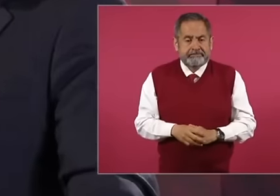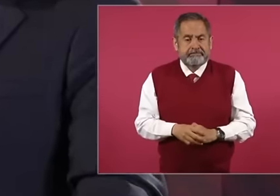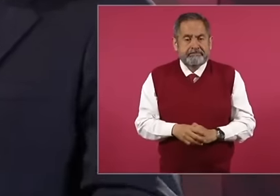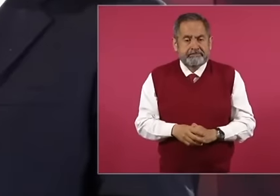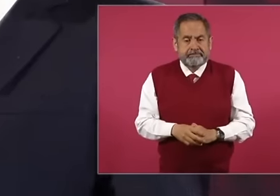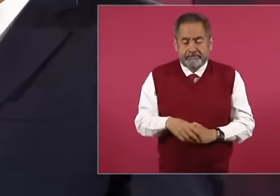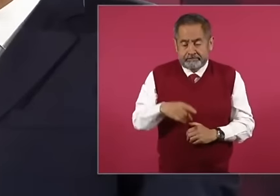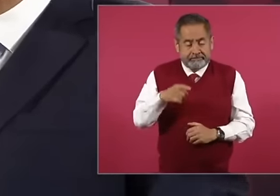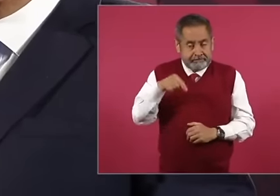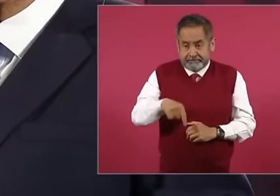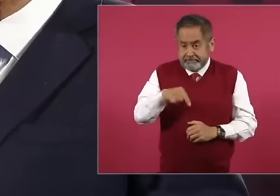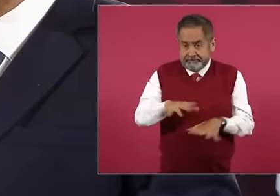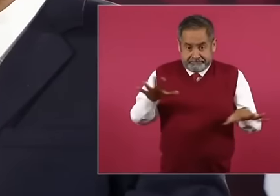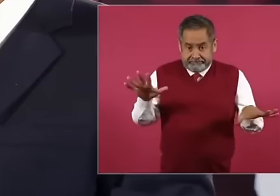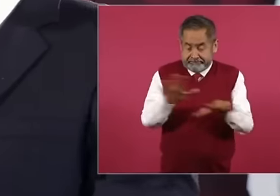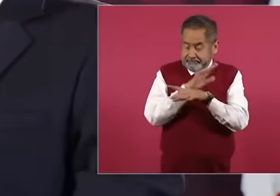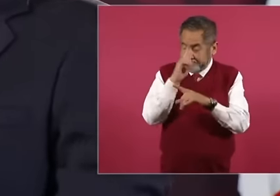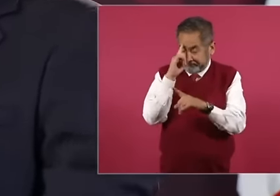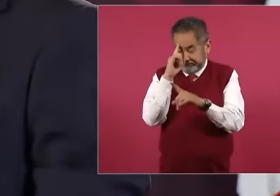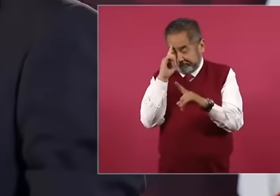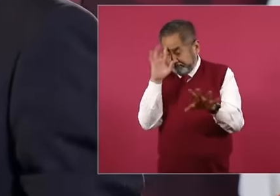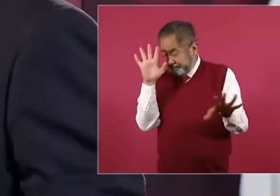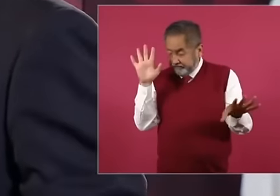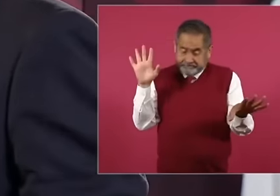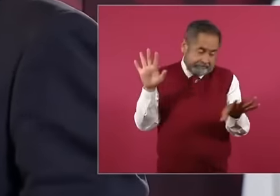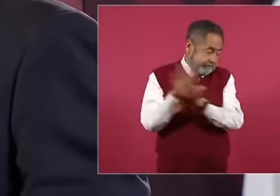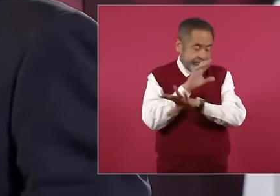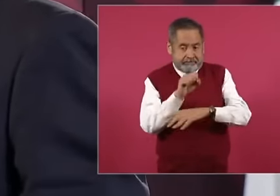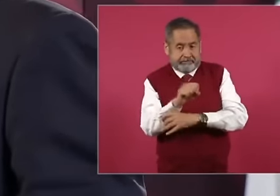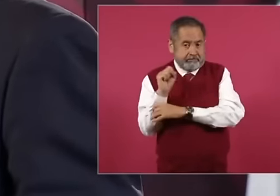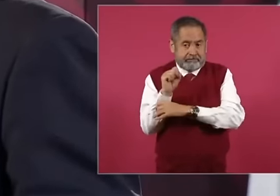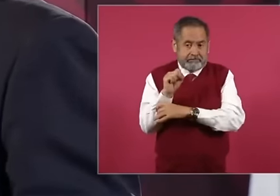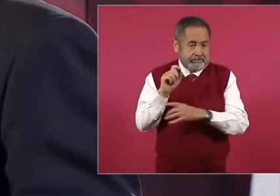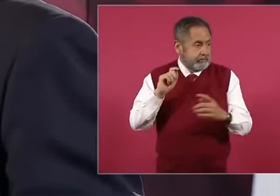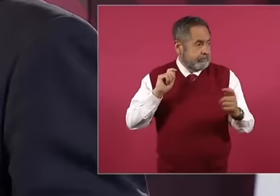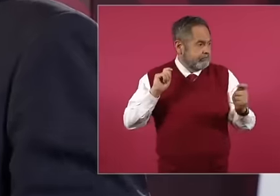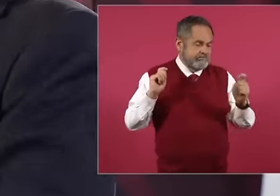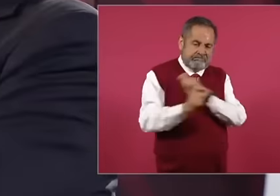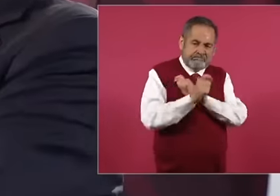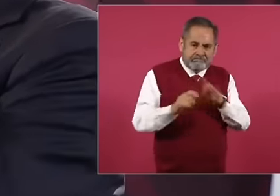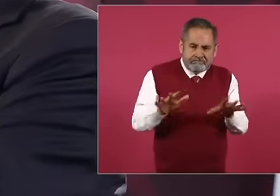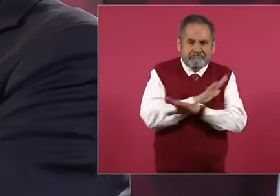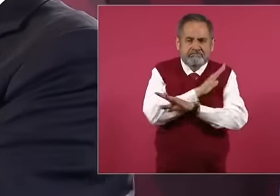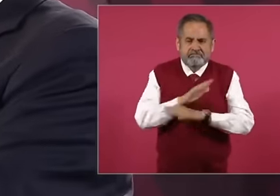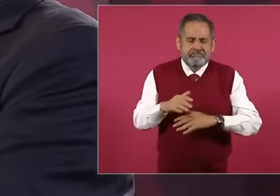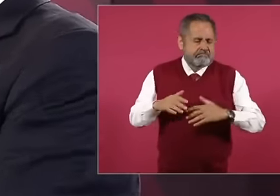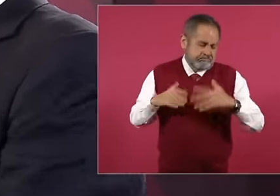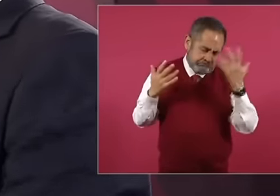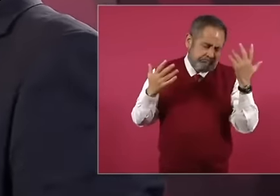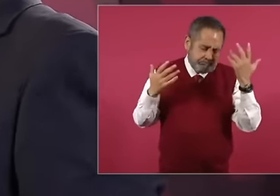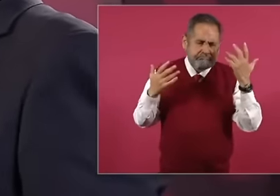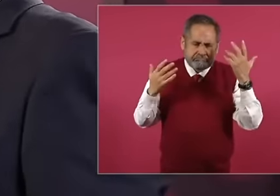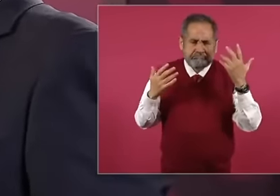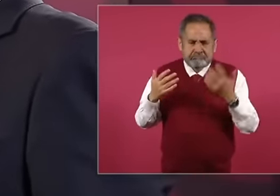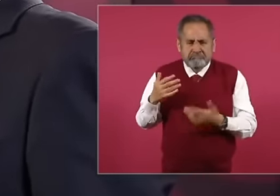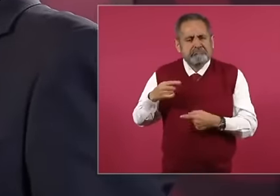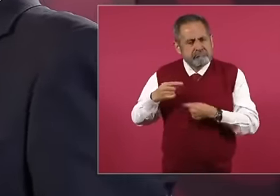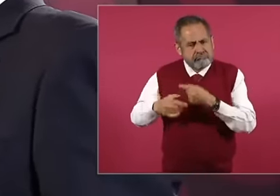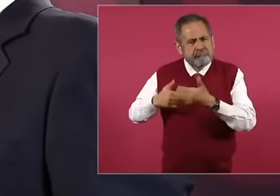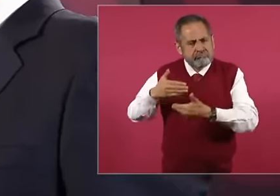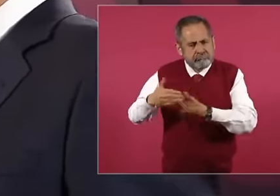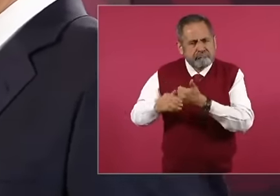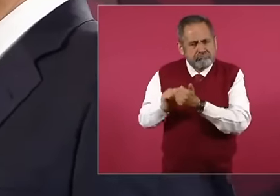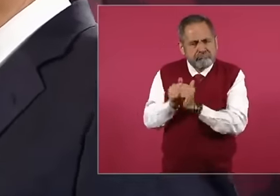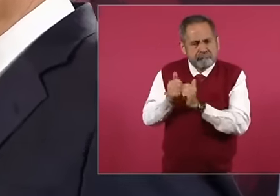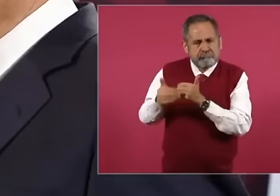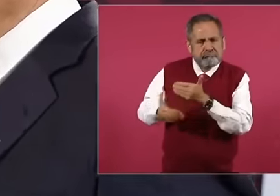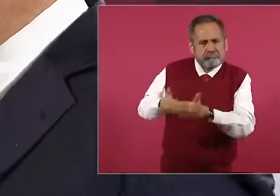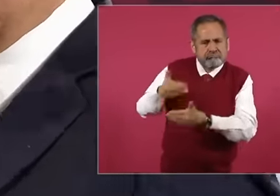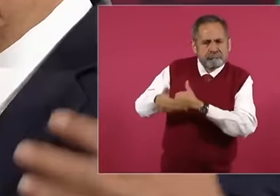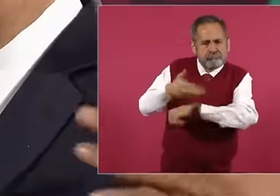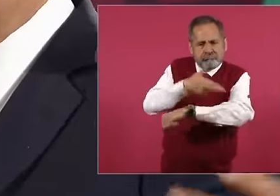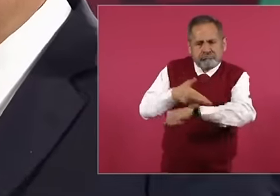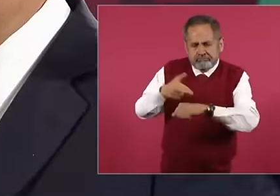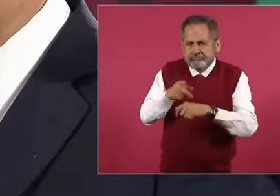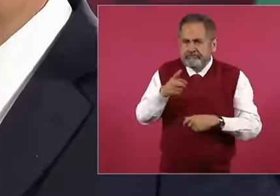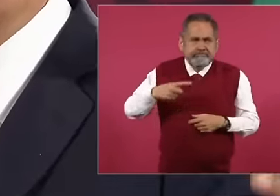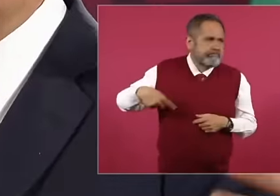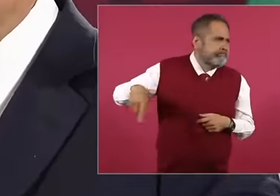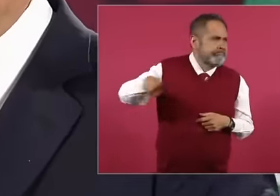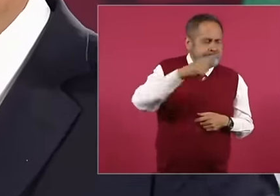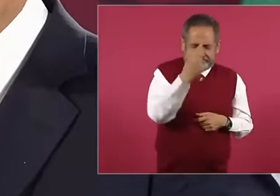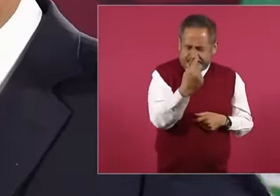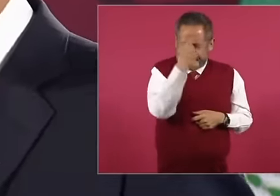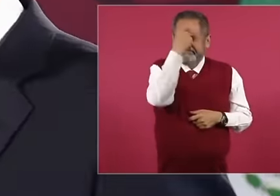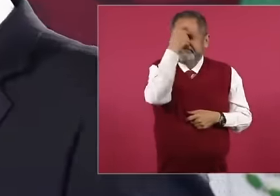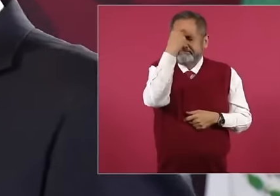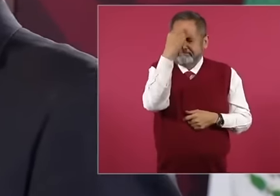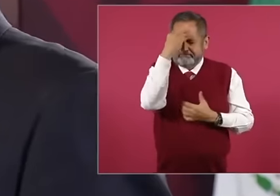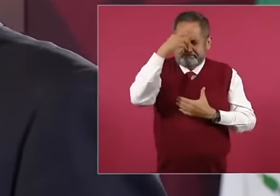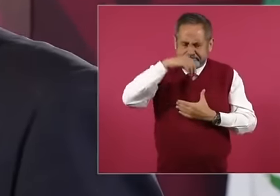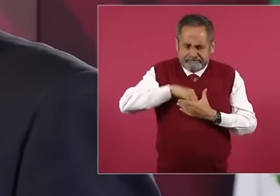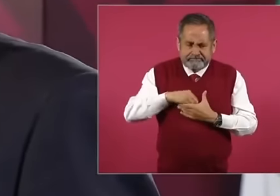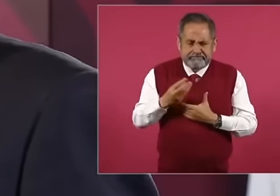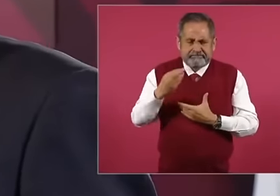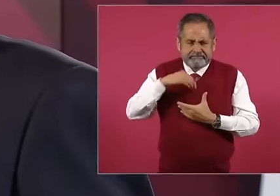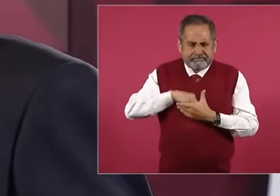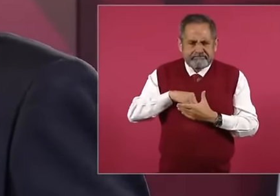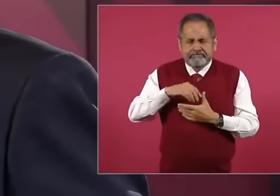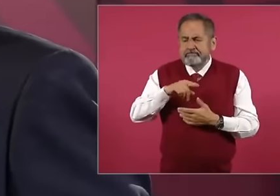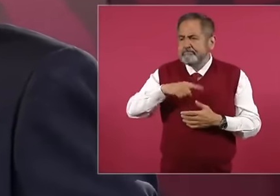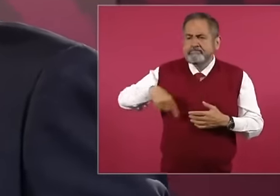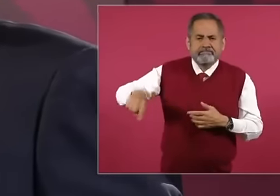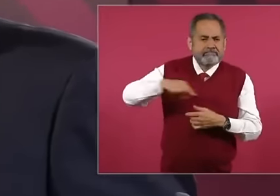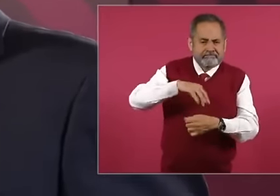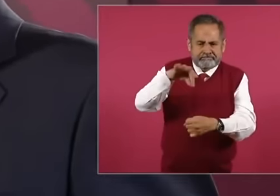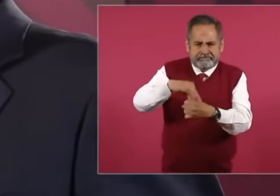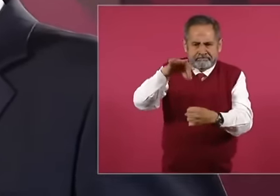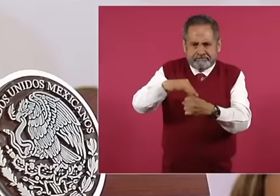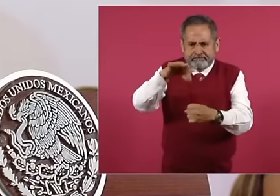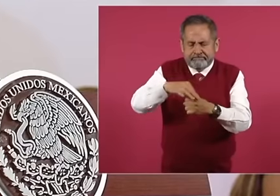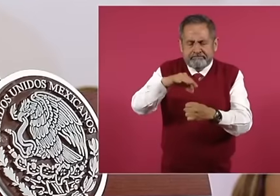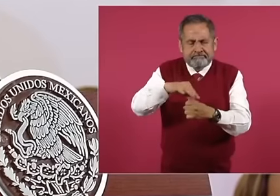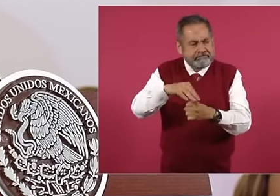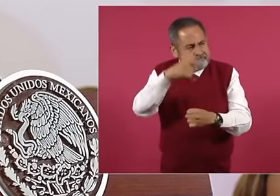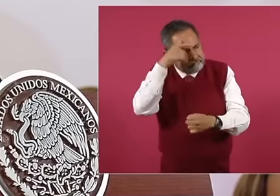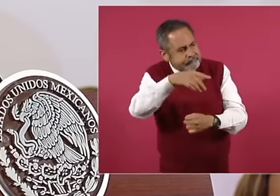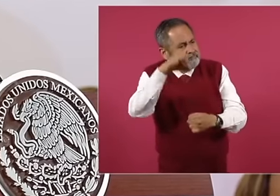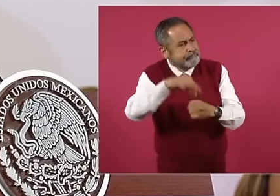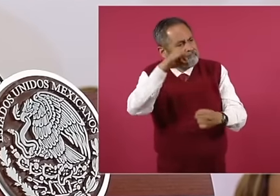shake and it will take time for the message to be internalized, the lesson of the election